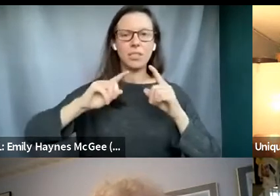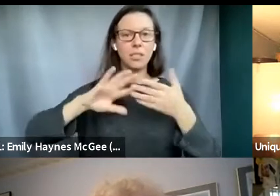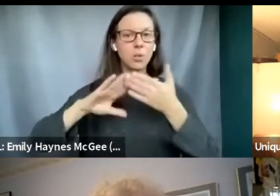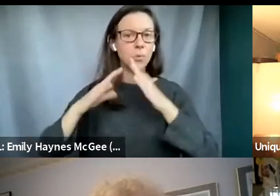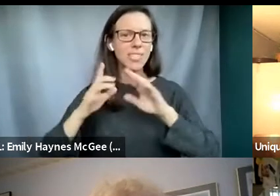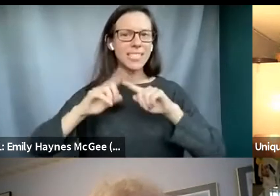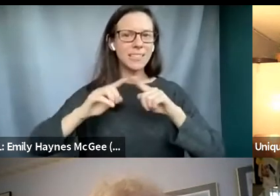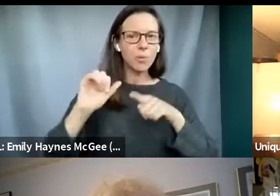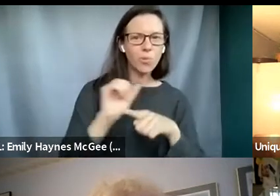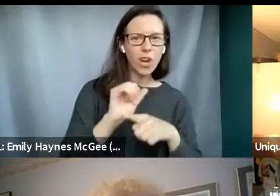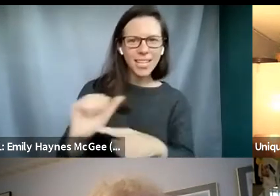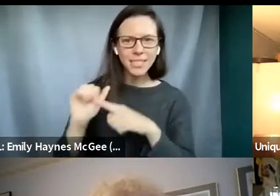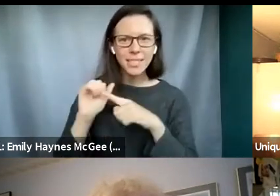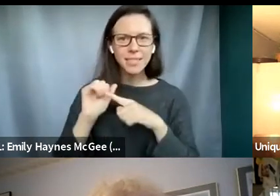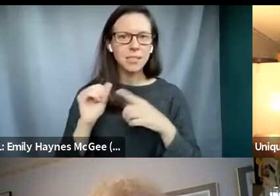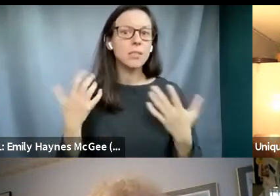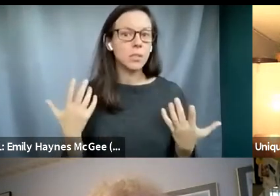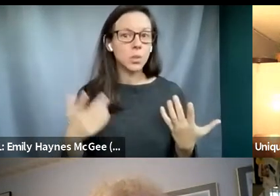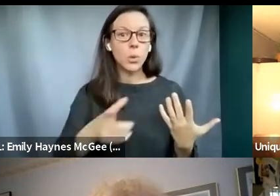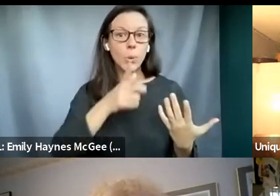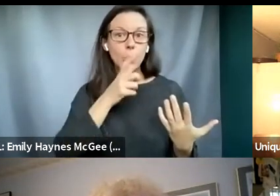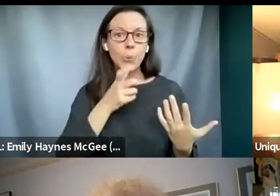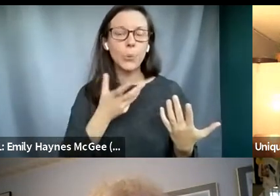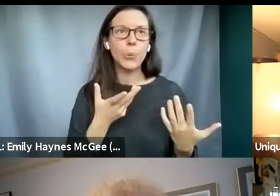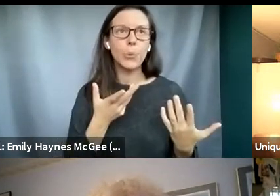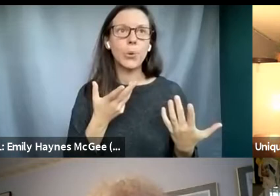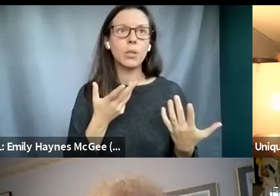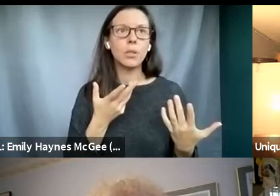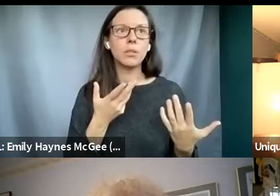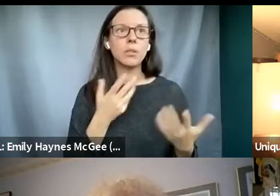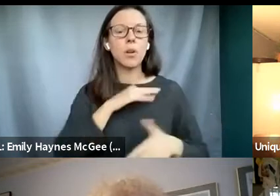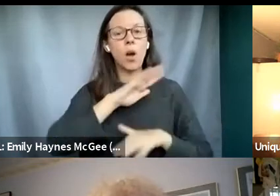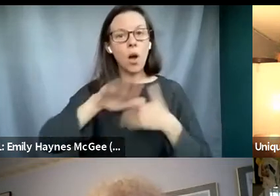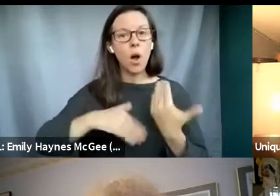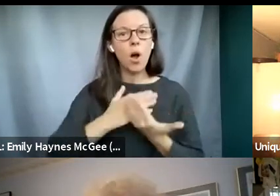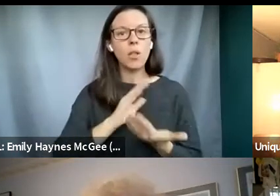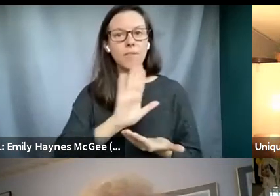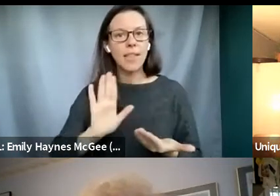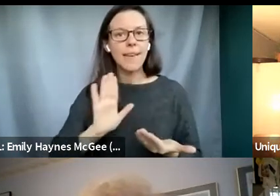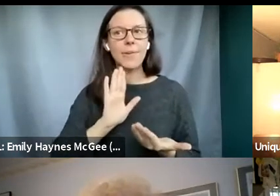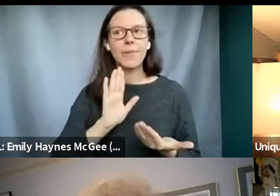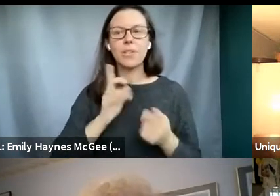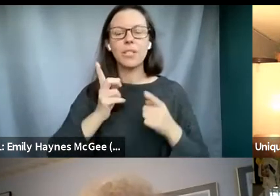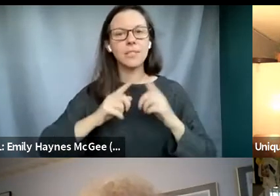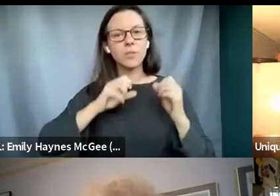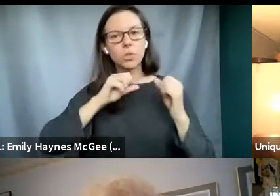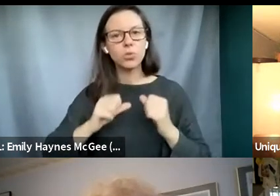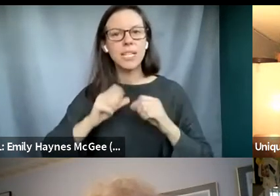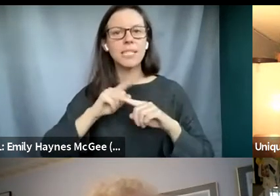practices, who are, you know, bringing all of their different styles and ways of approaching